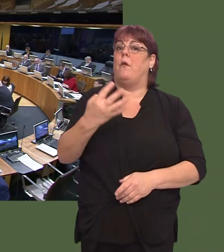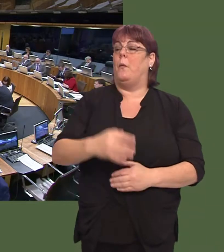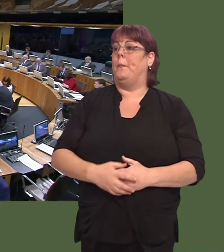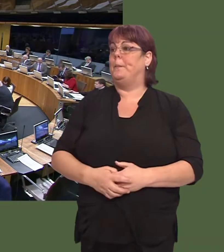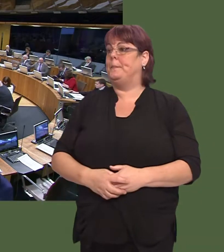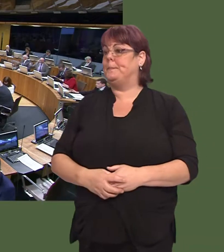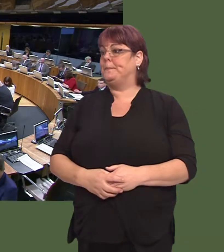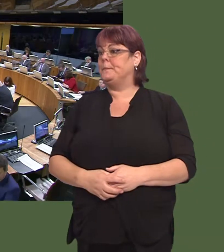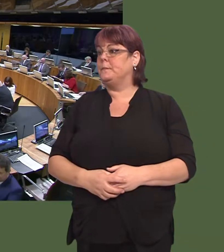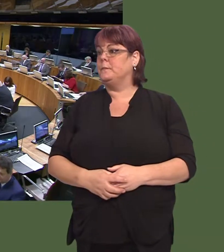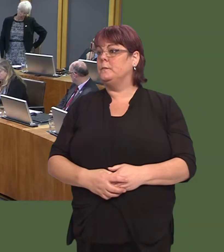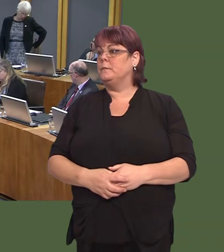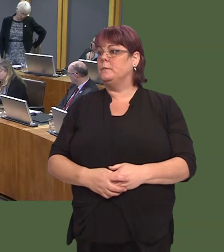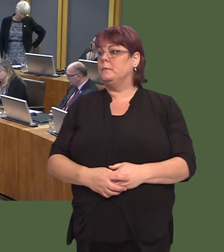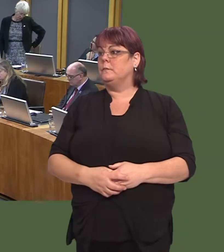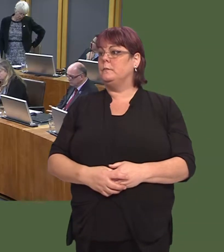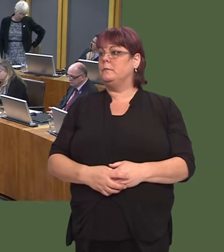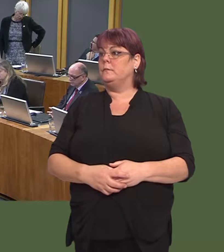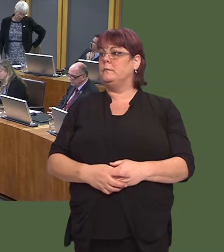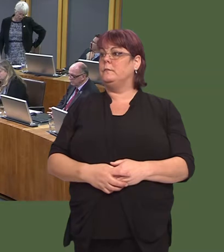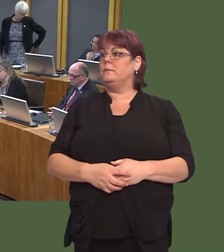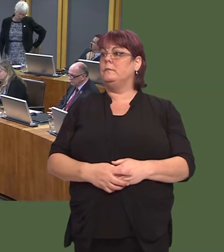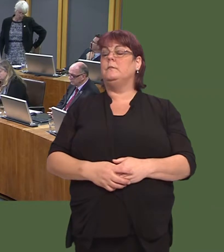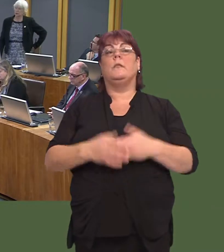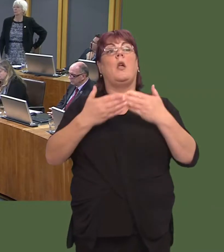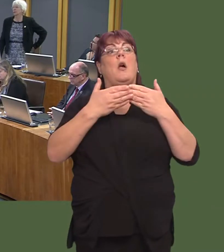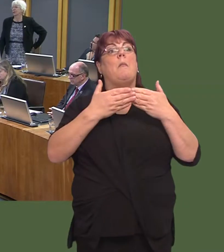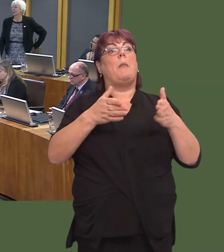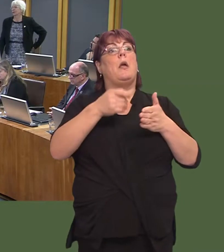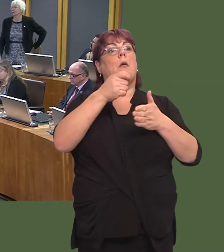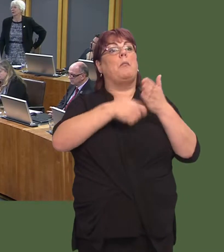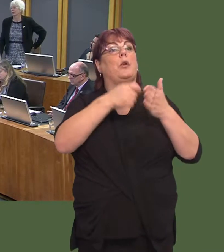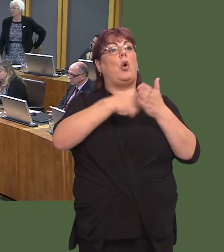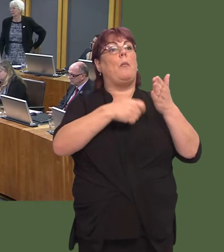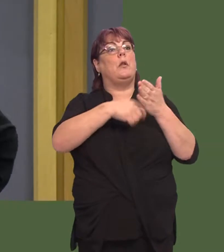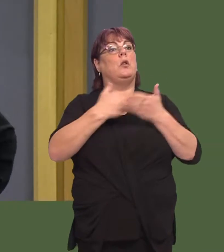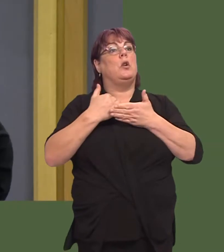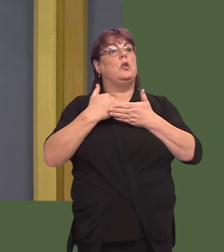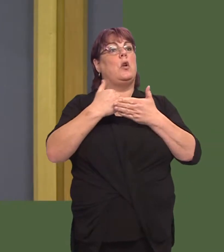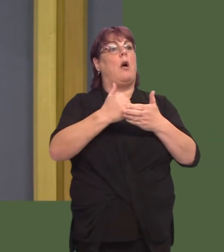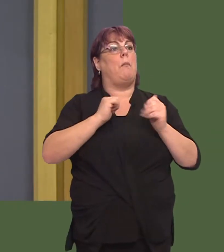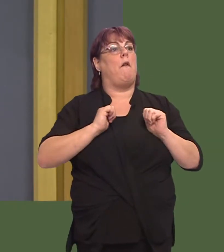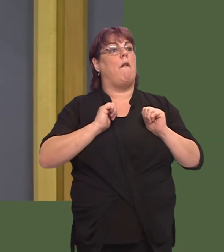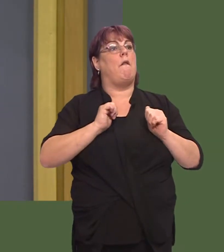How is the Welsh Government using public procurement to drive up horticulture production in Wales? (OAQ51250) Carwyn Jones: The National Procurement Service